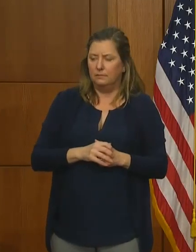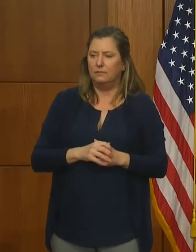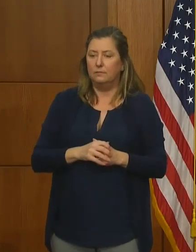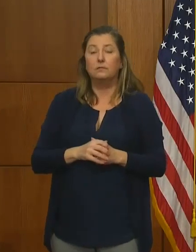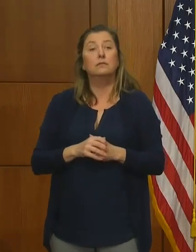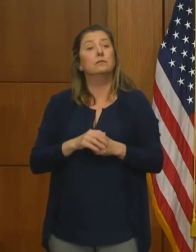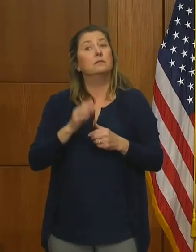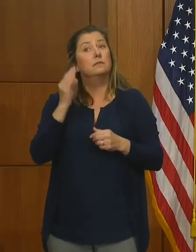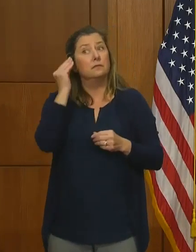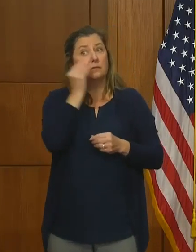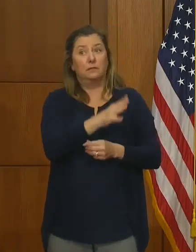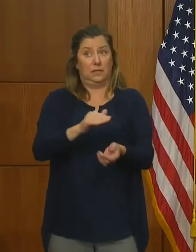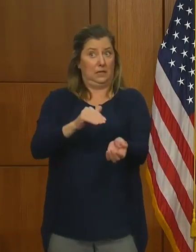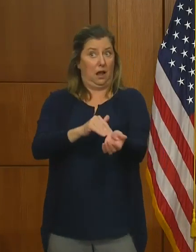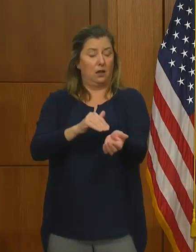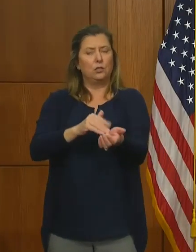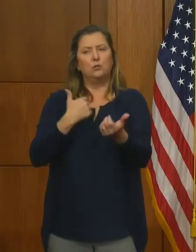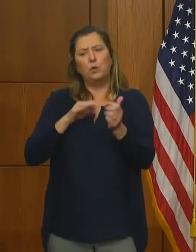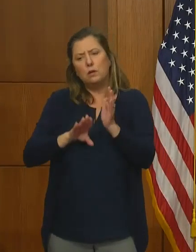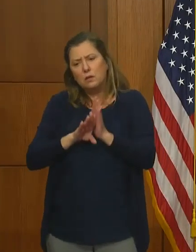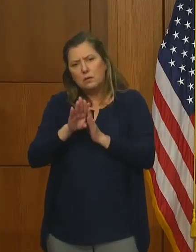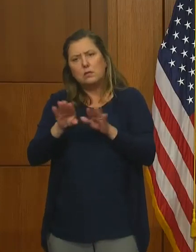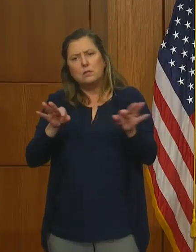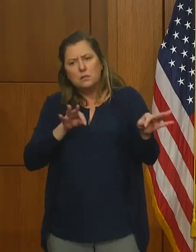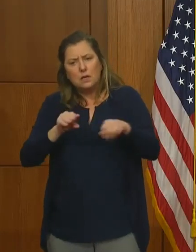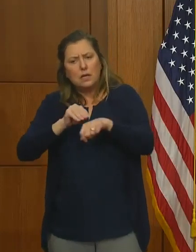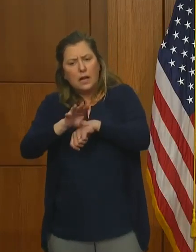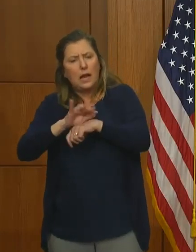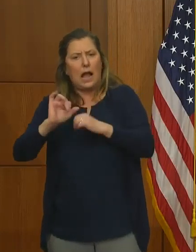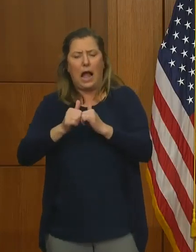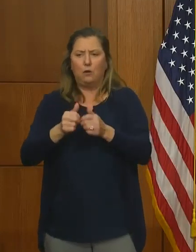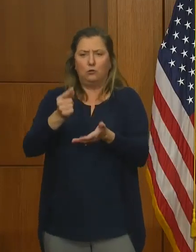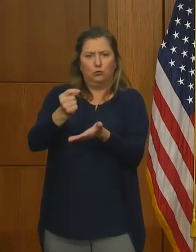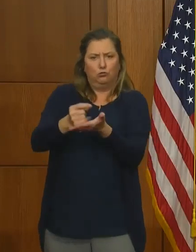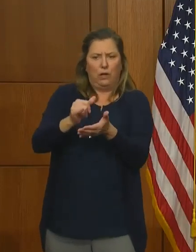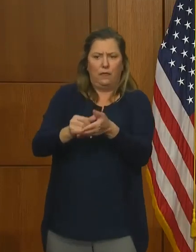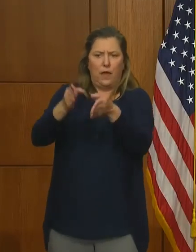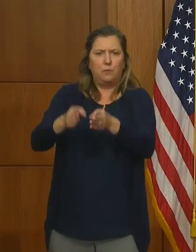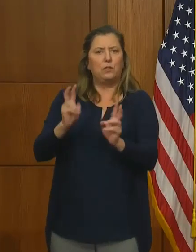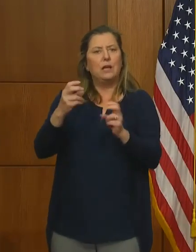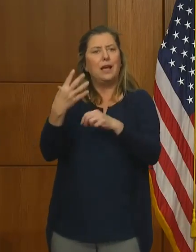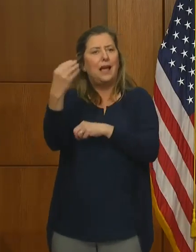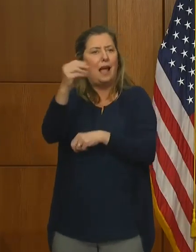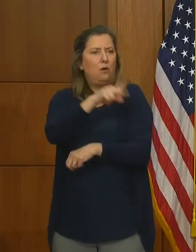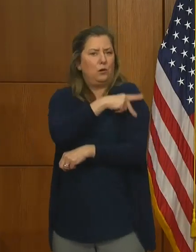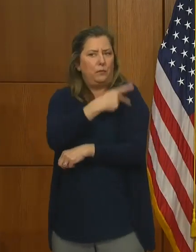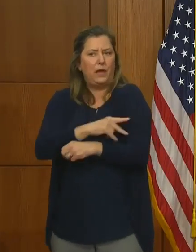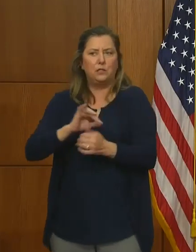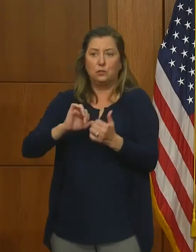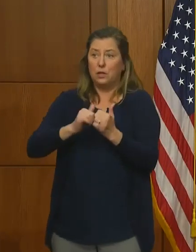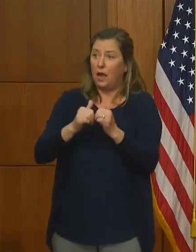THEY TRUST. AND DOCTORS WE ARE DEVELOPING GUIDANCE THAT YOU WILL SEE NEXT WEEK ON HOW TO